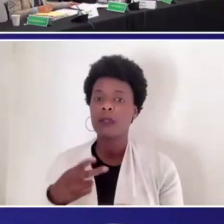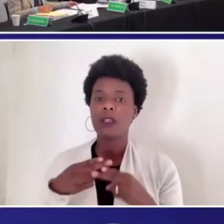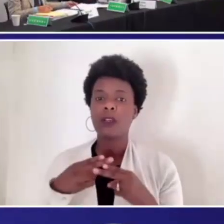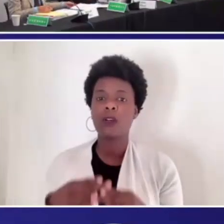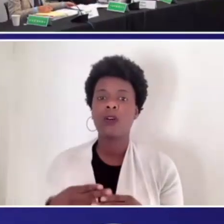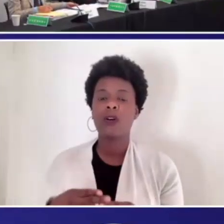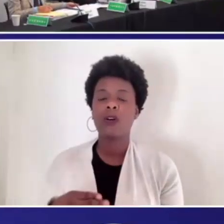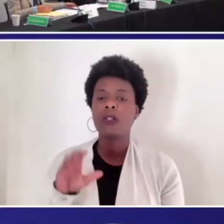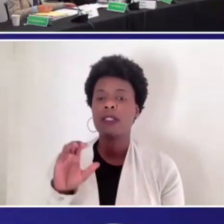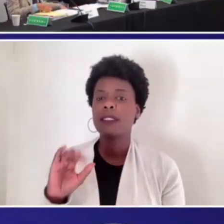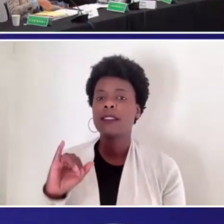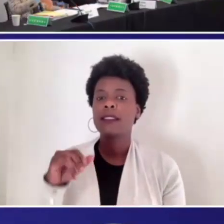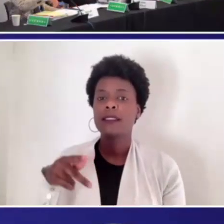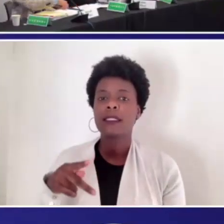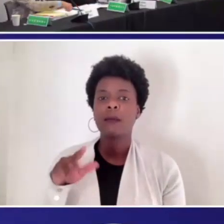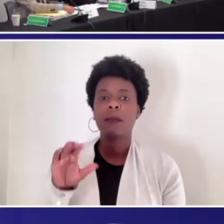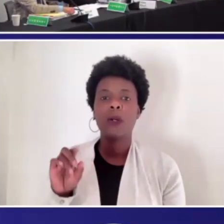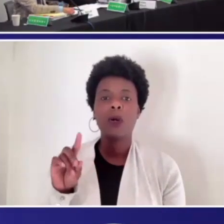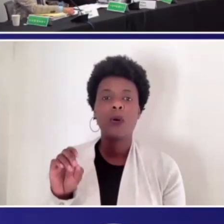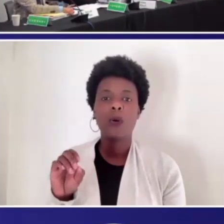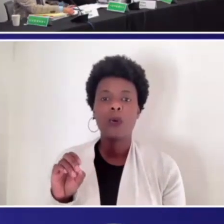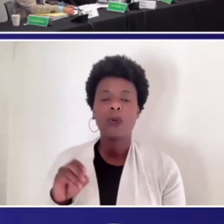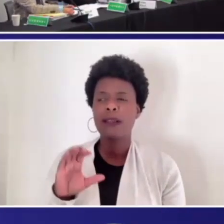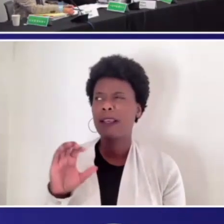a CIP code classification. Anybody? Classification --